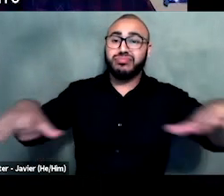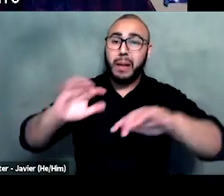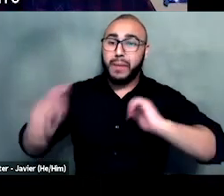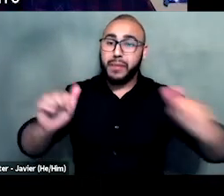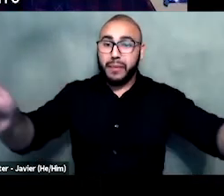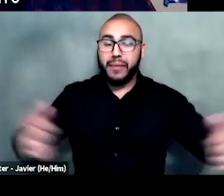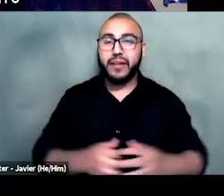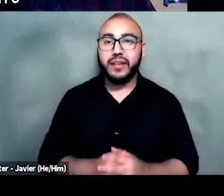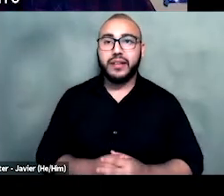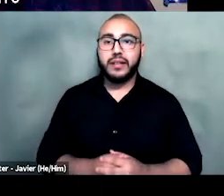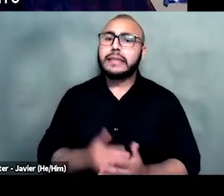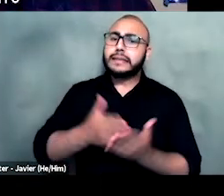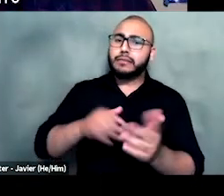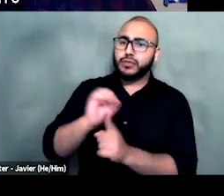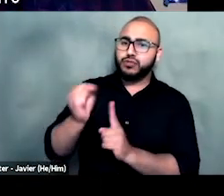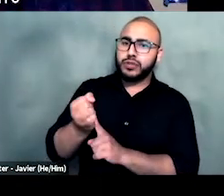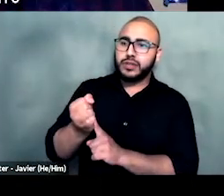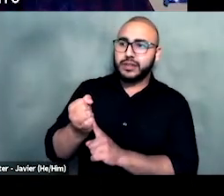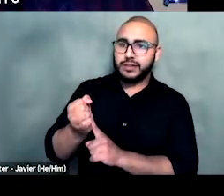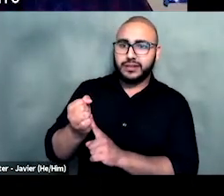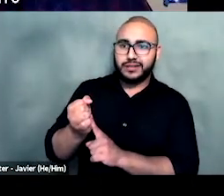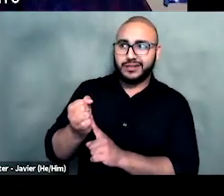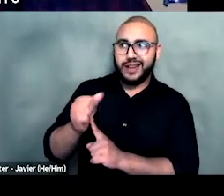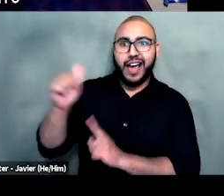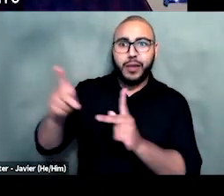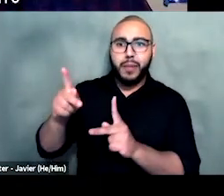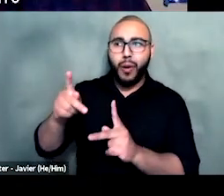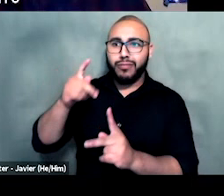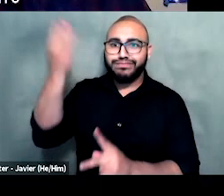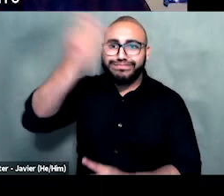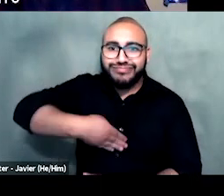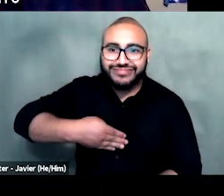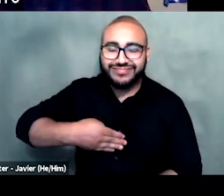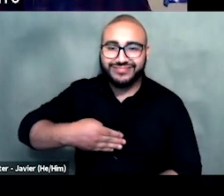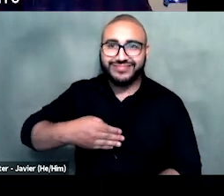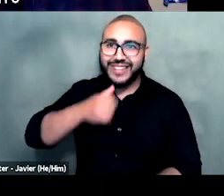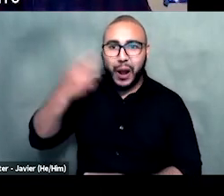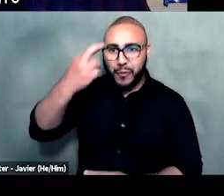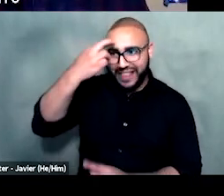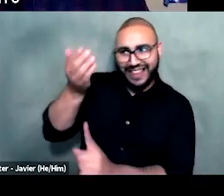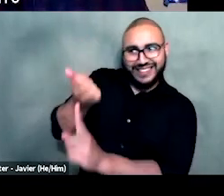they're unknown to outsiders, because they wouldn't know what to look for. There's been